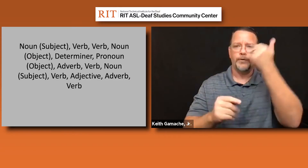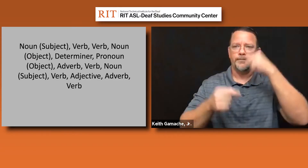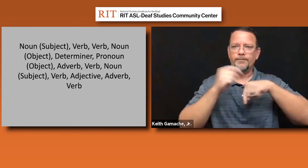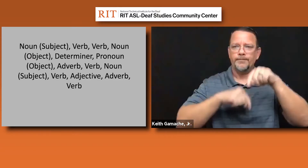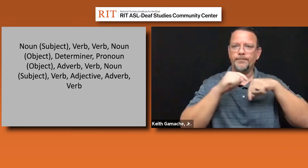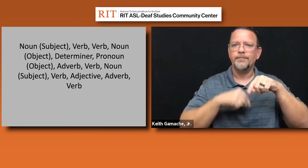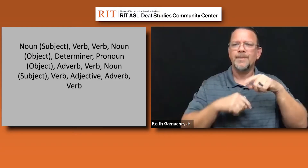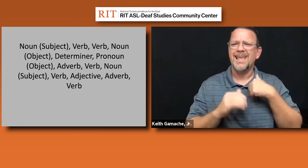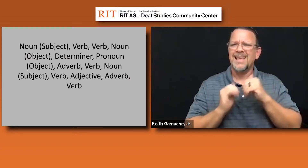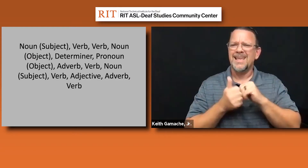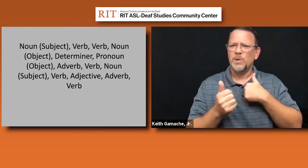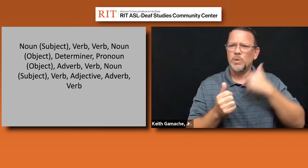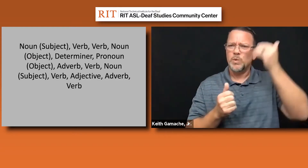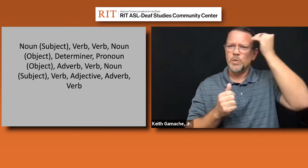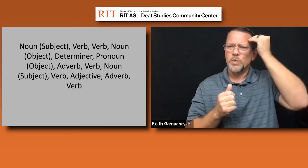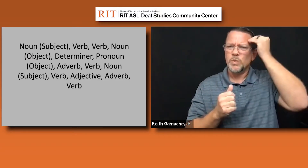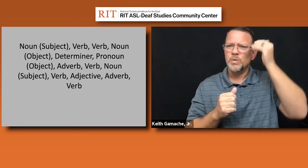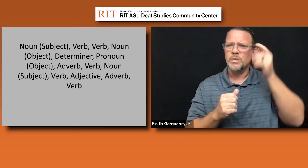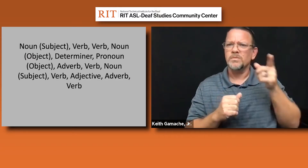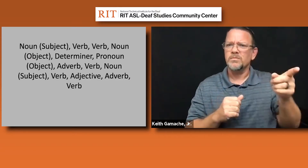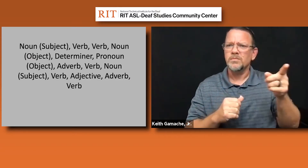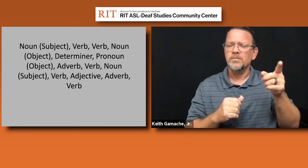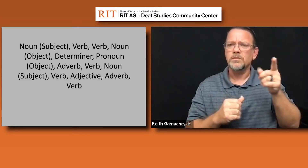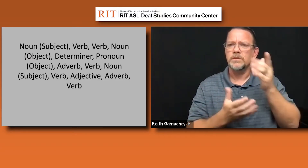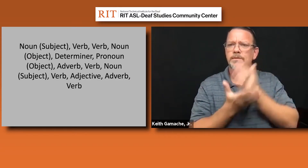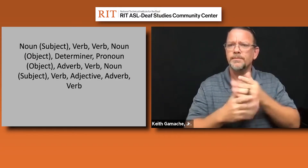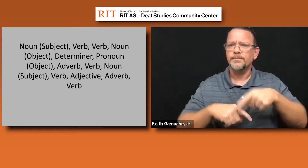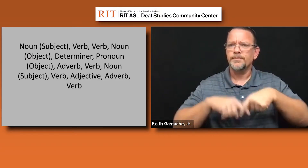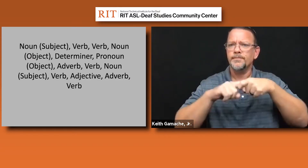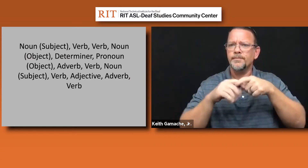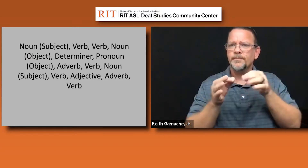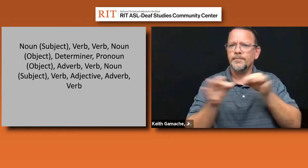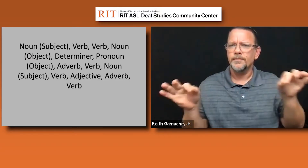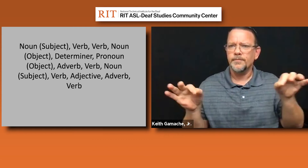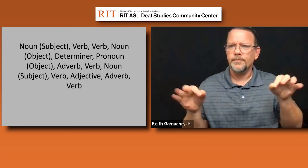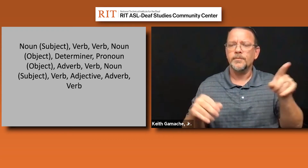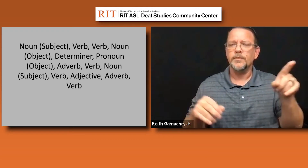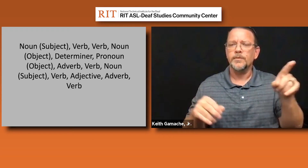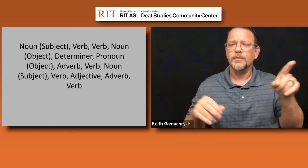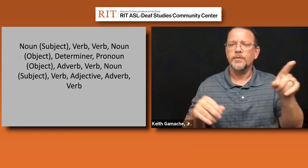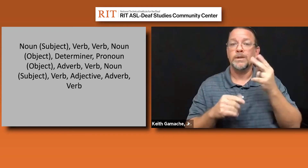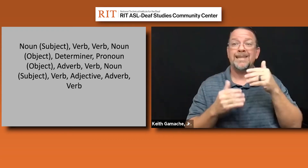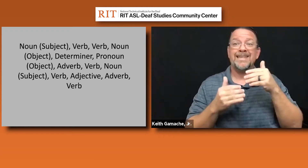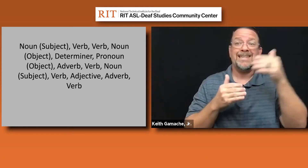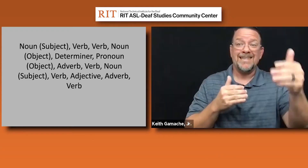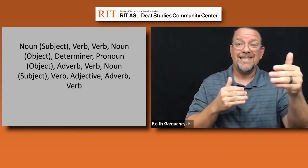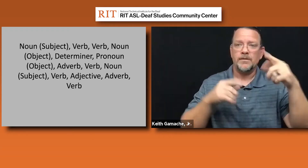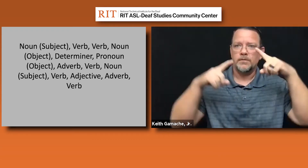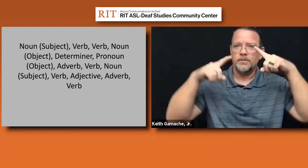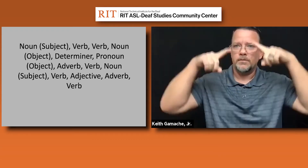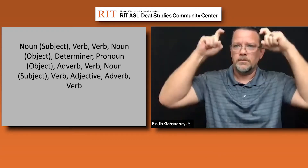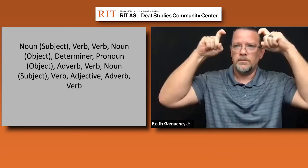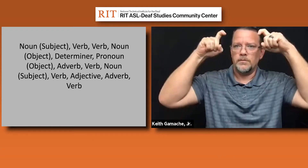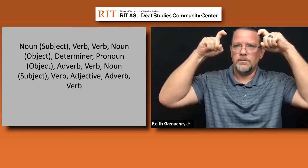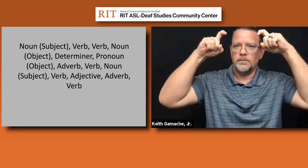Let me back up. The way I took that as an indication for a complete utterance, she uses raised eyebrows